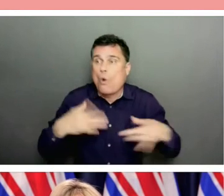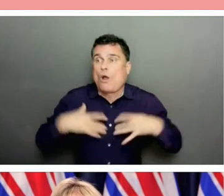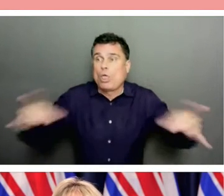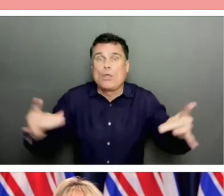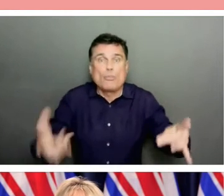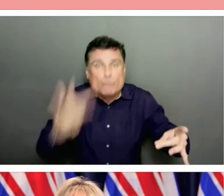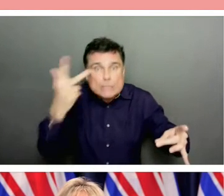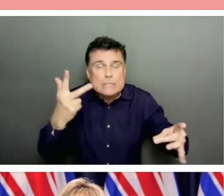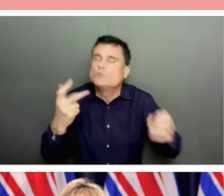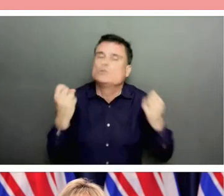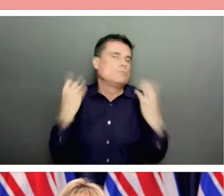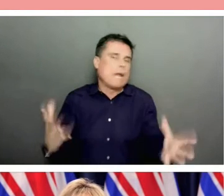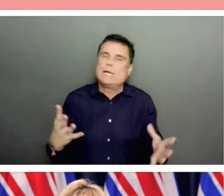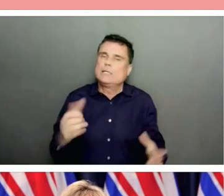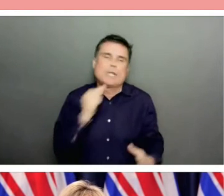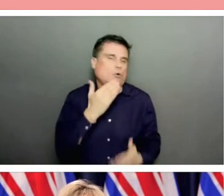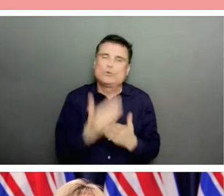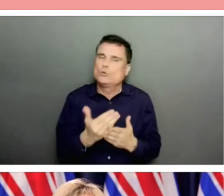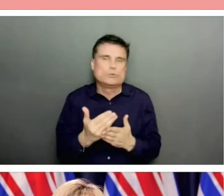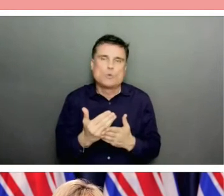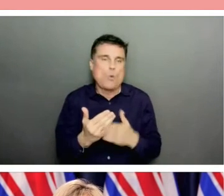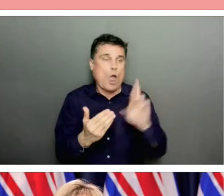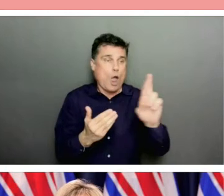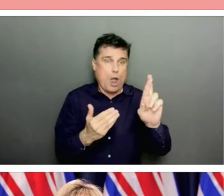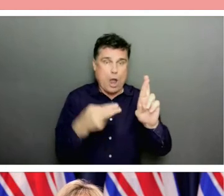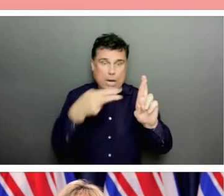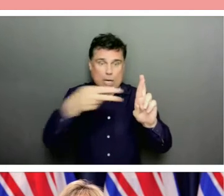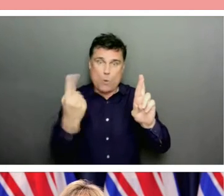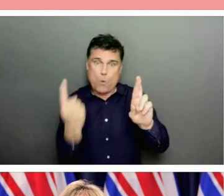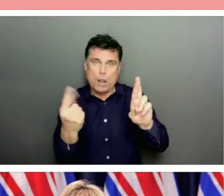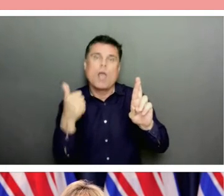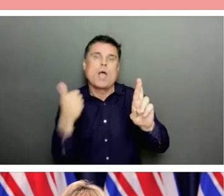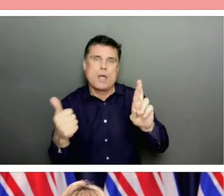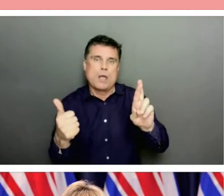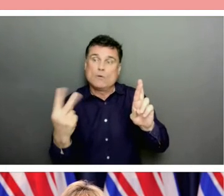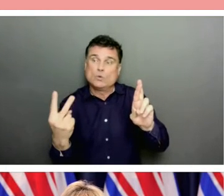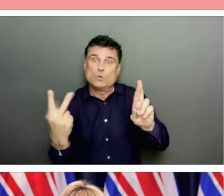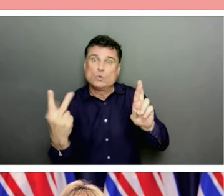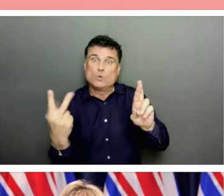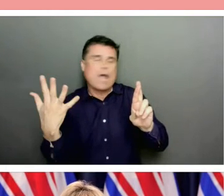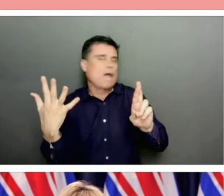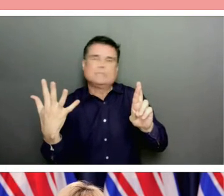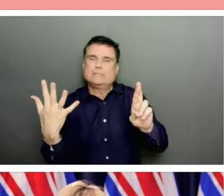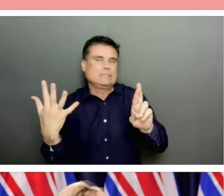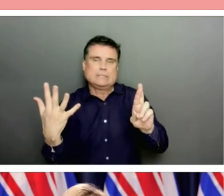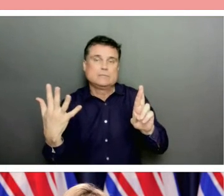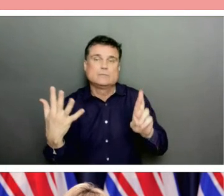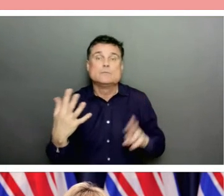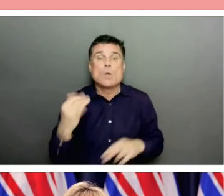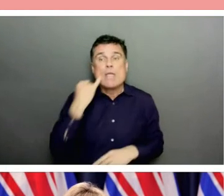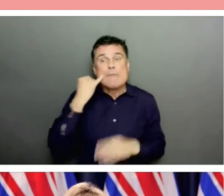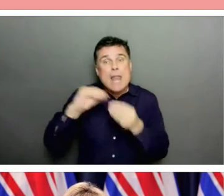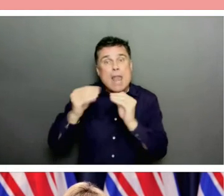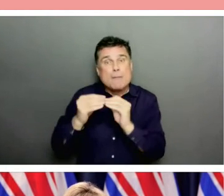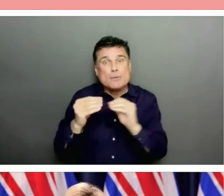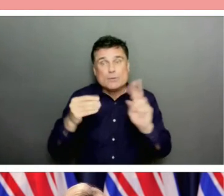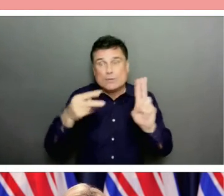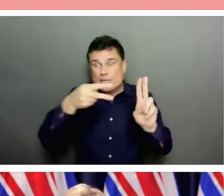So when we're above 1, we know that the outbreak can grow, and it can grow very rapidly